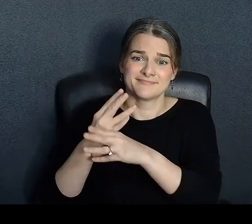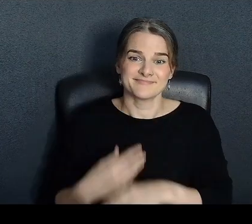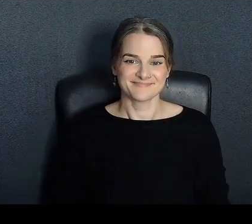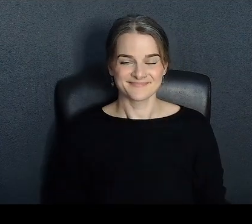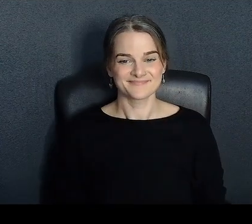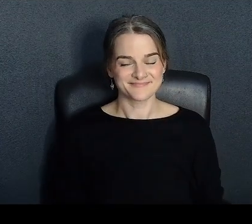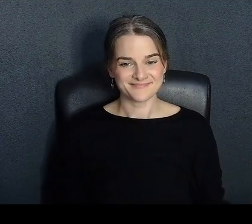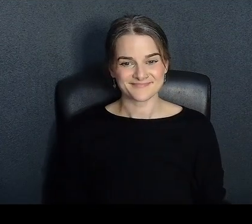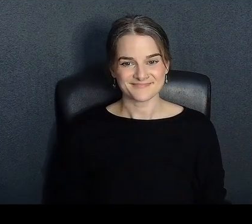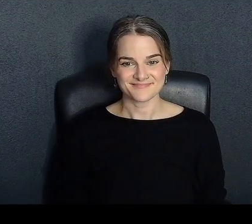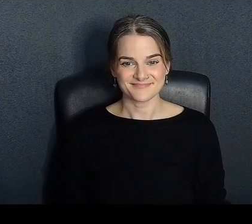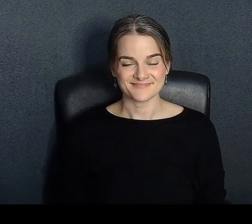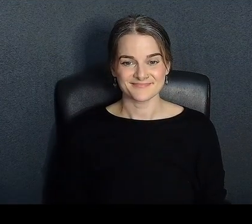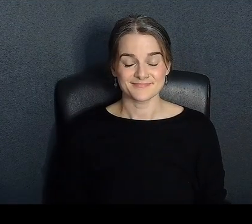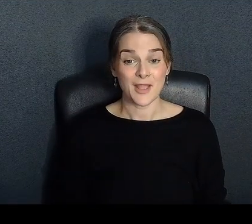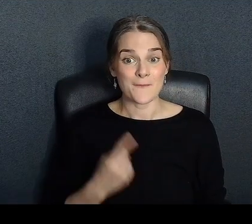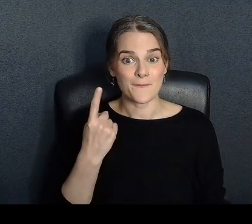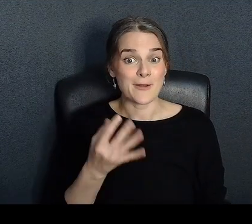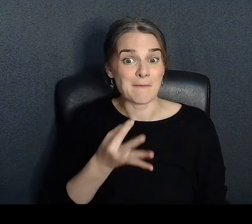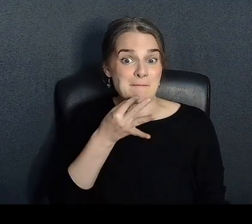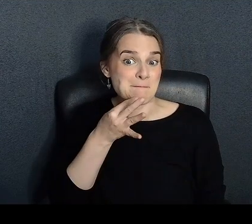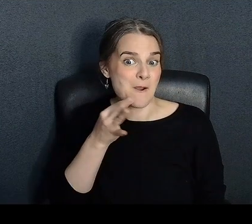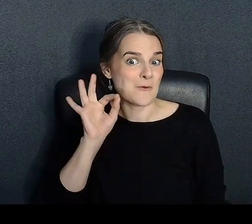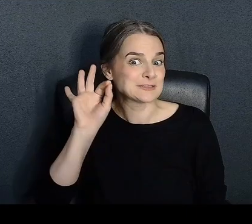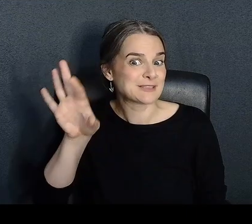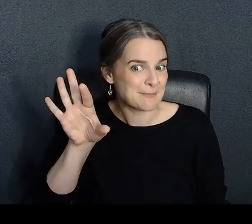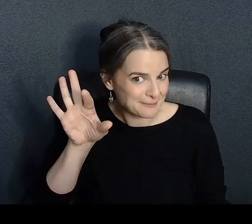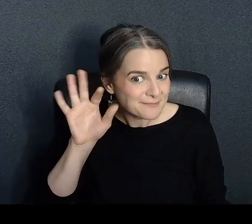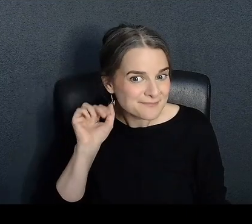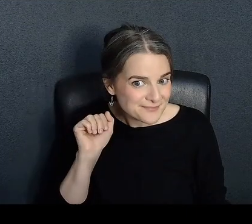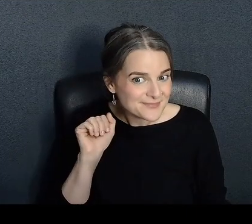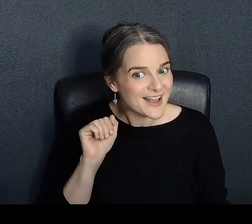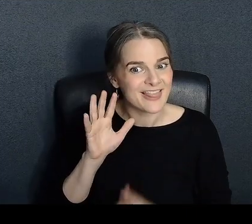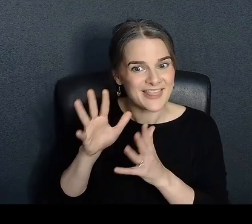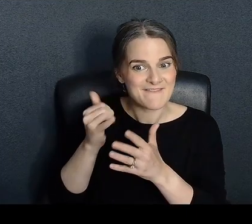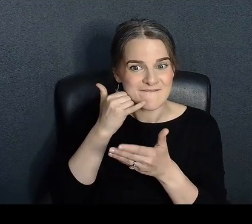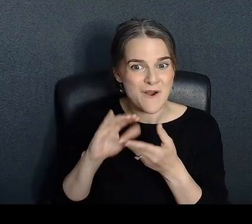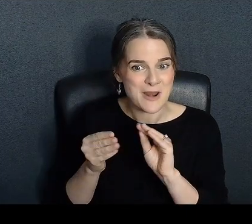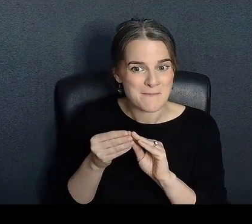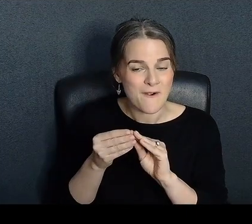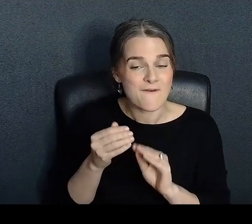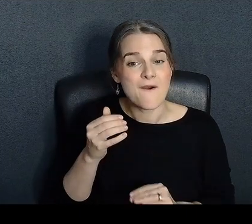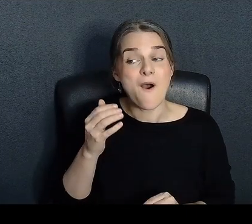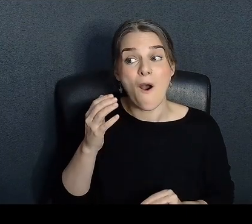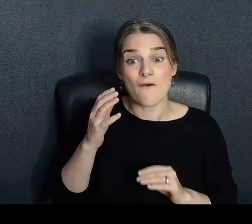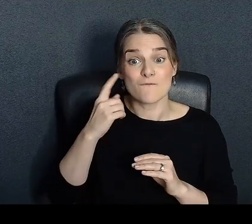And a pro tip when leaving your phone number on a voicemail, say each number slowly and deliberately,